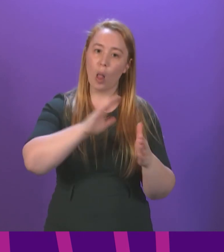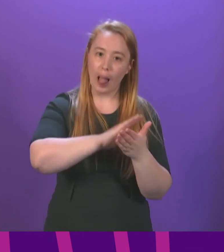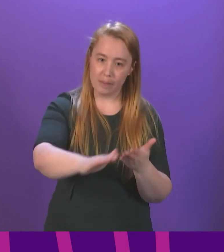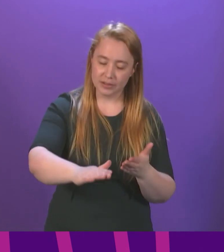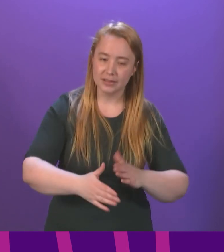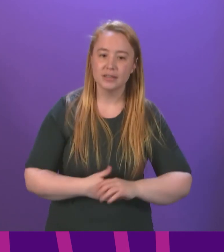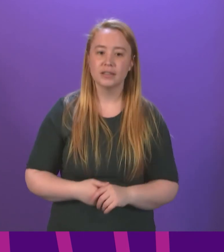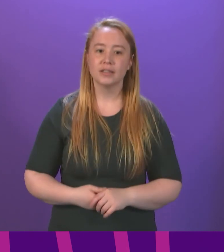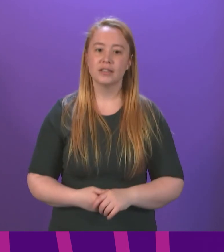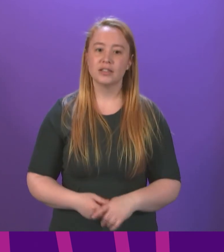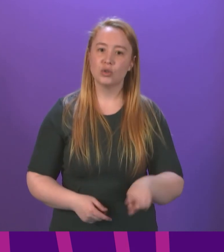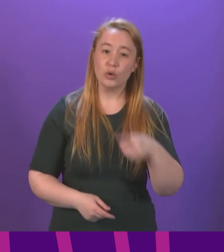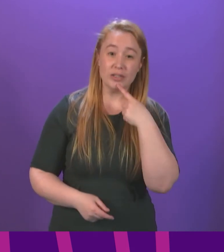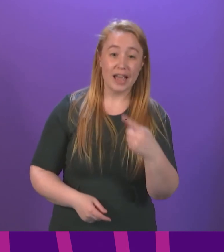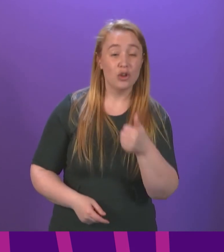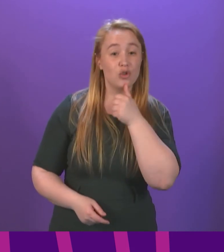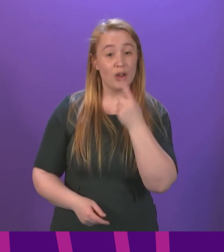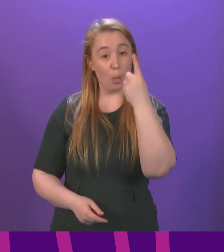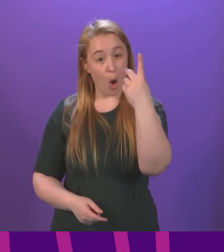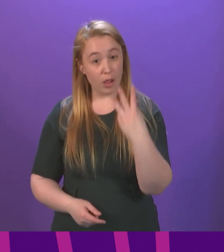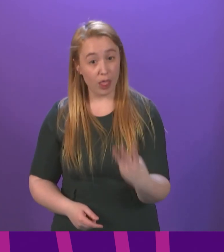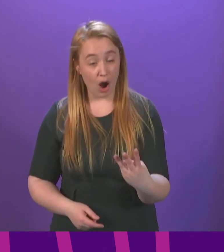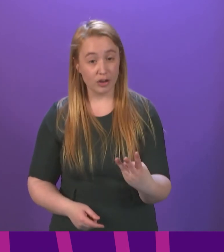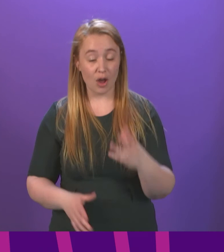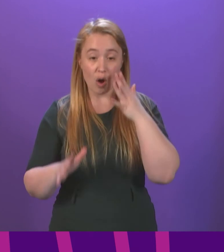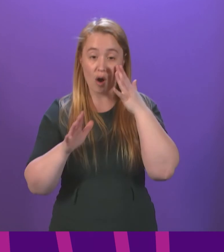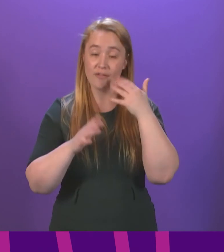that we are using only a third of our daily testing capacity. Although I understand that